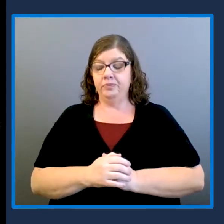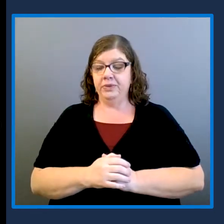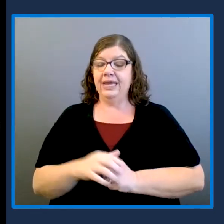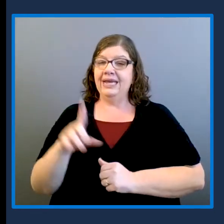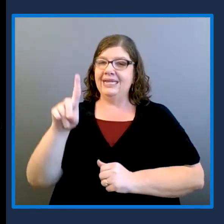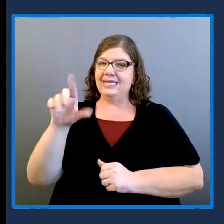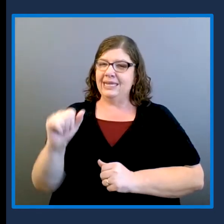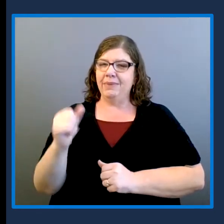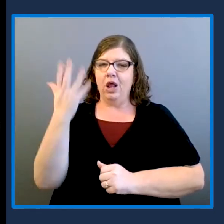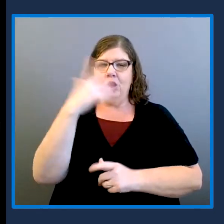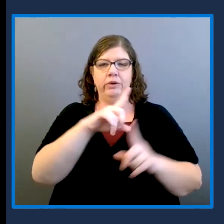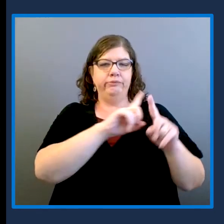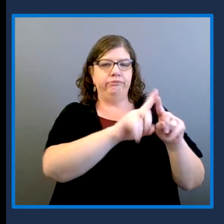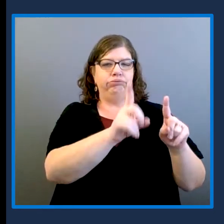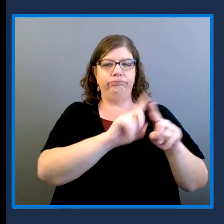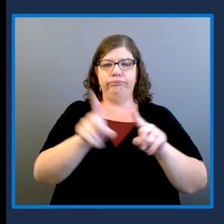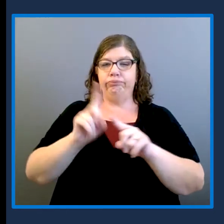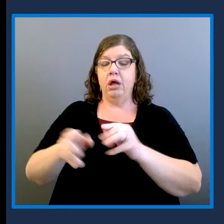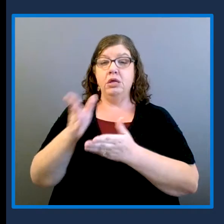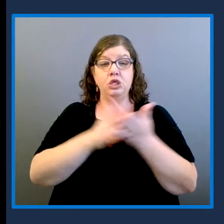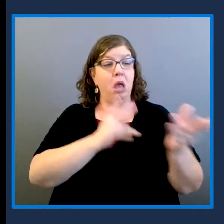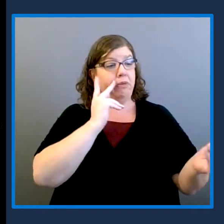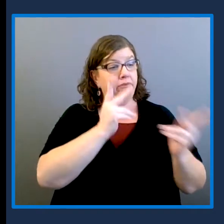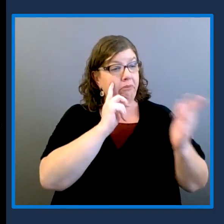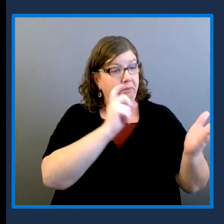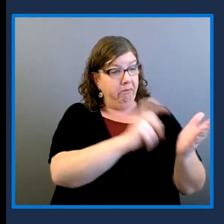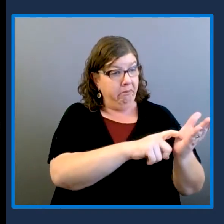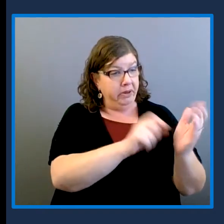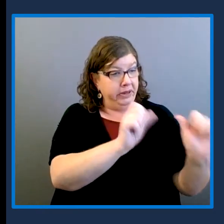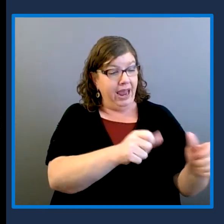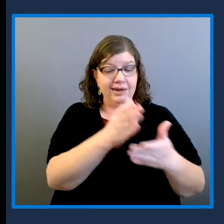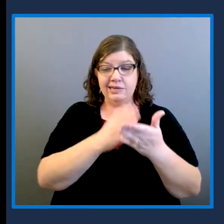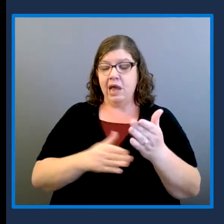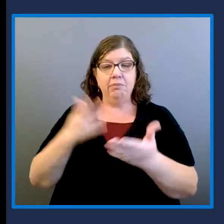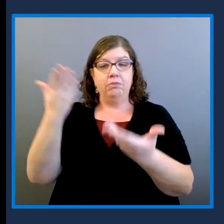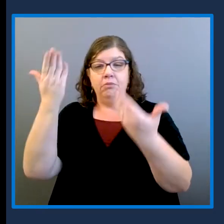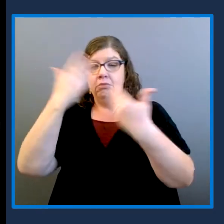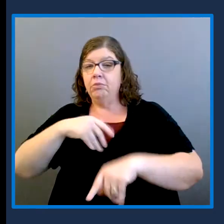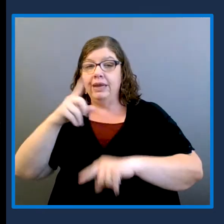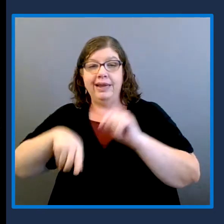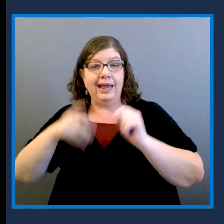disabilities come in many different forms both visible and invisible and today we're going to